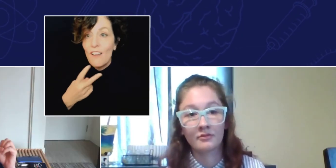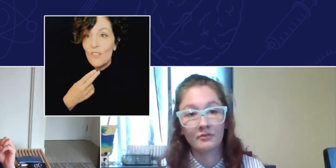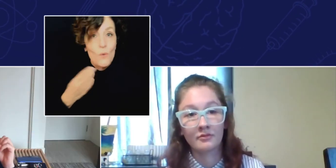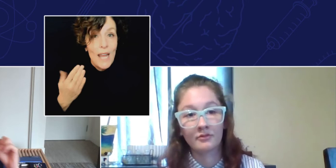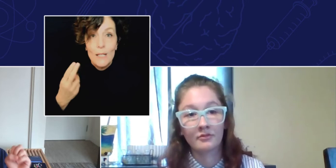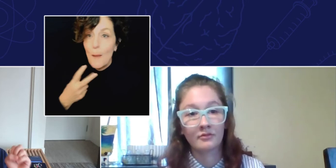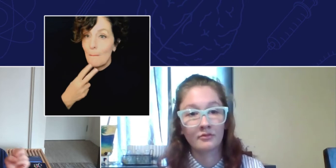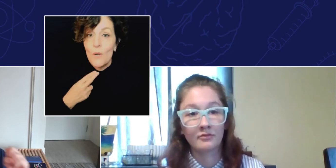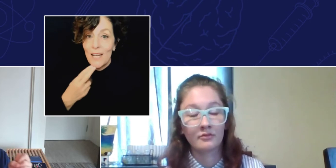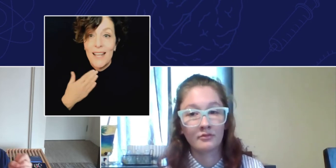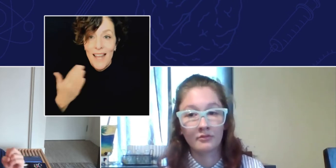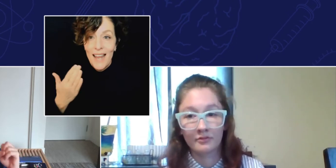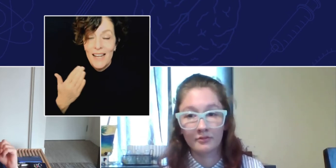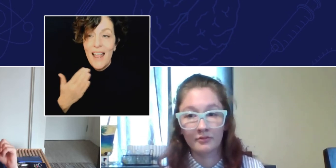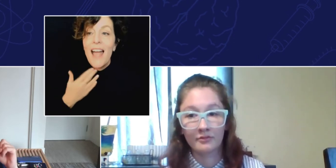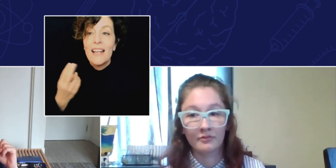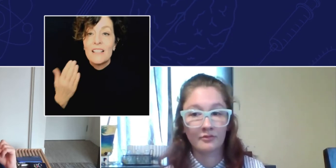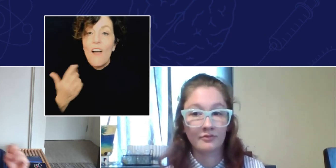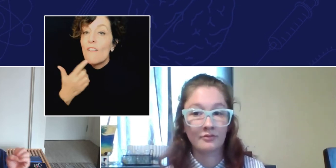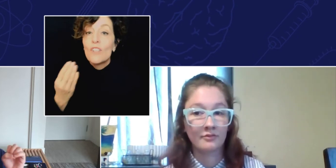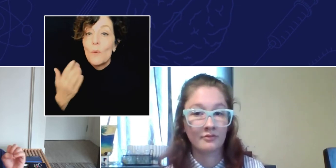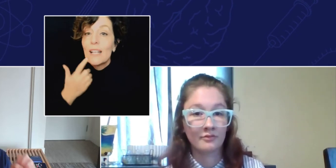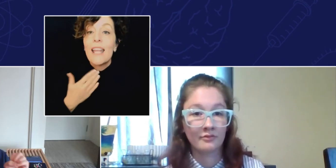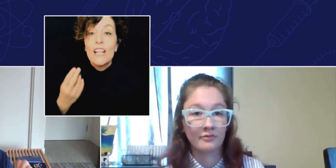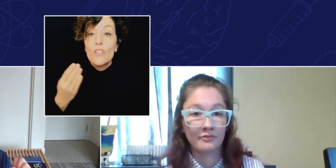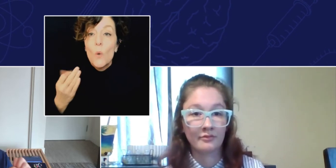if you can't communicate as fluidly as a normal hearing person